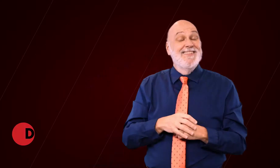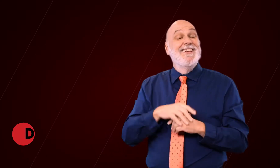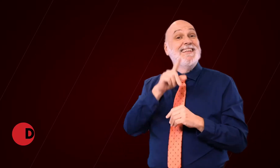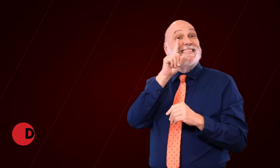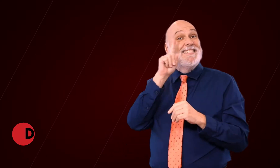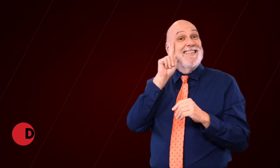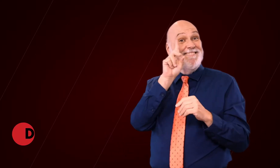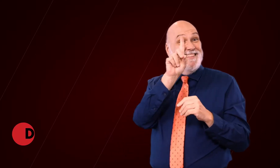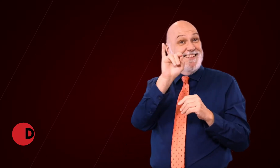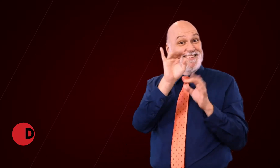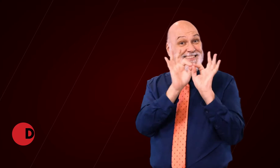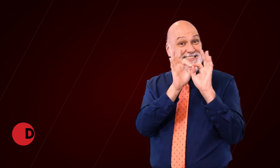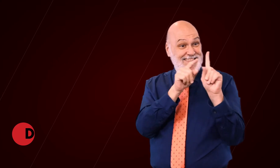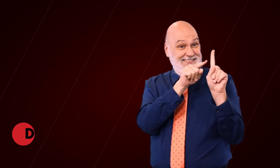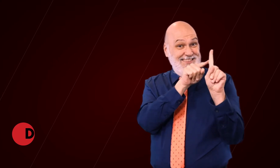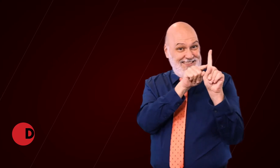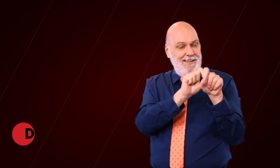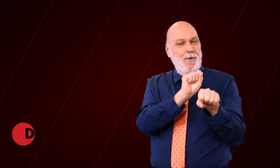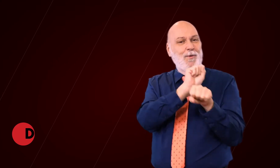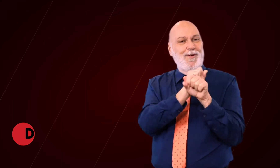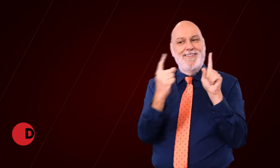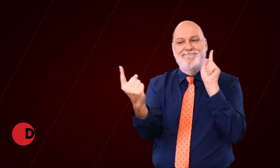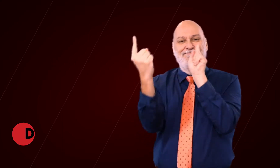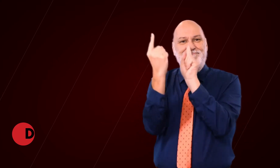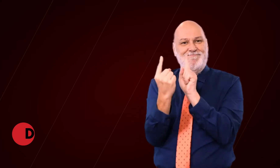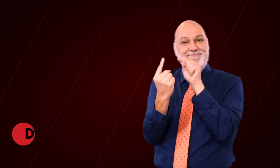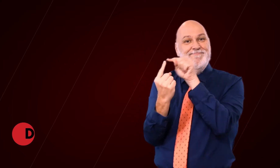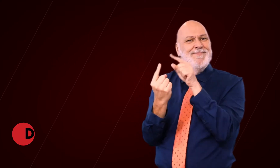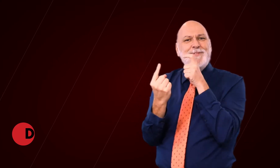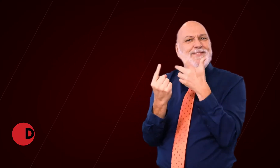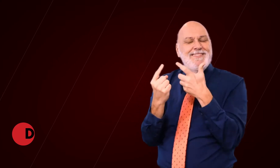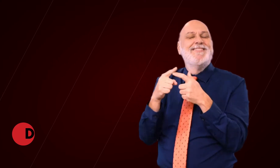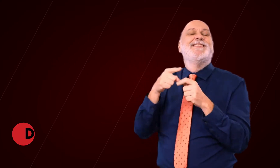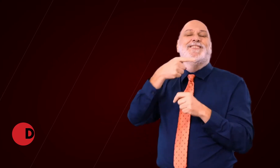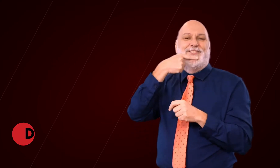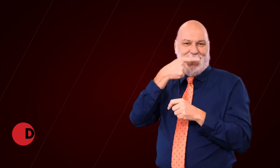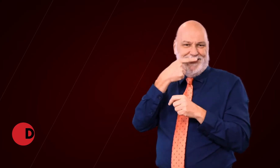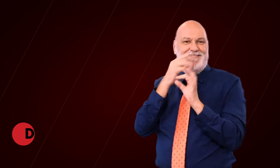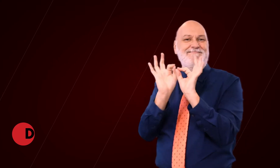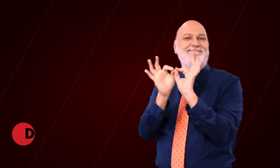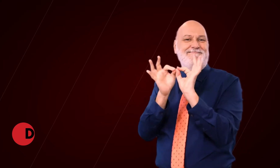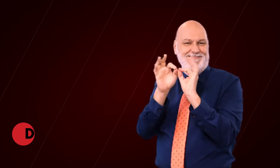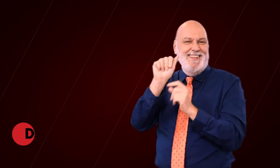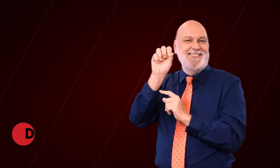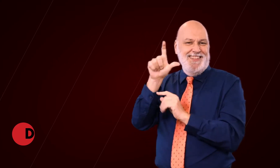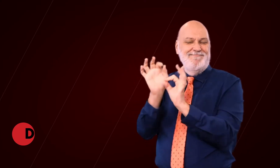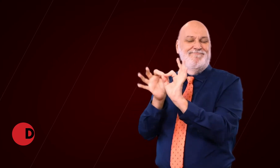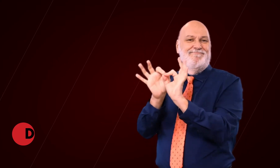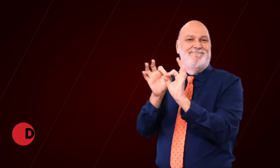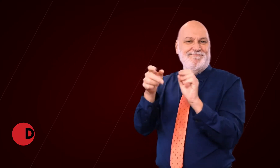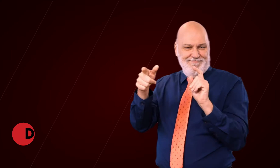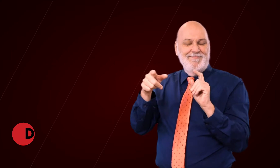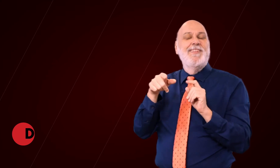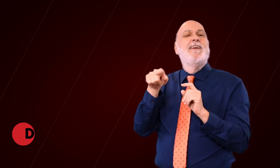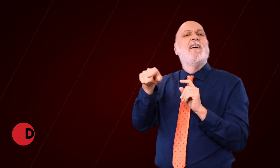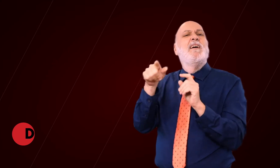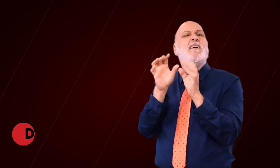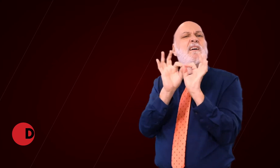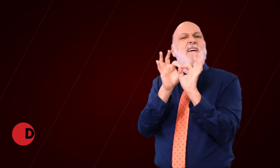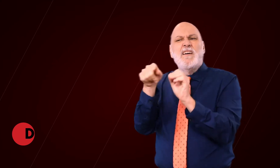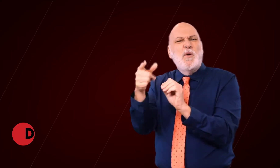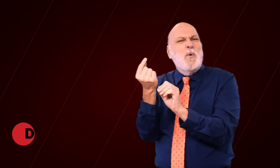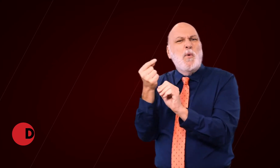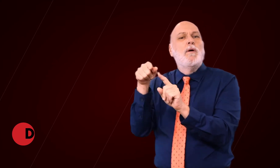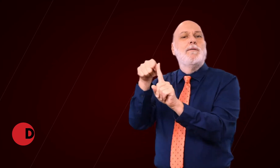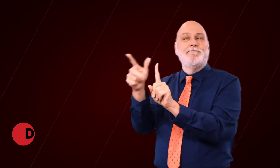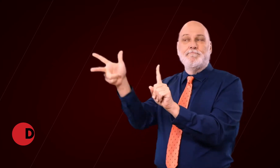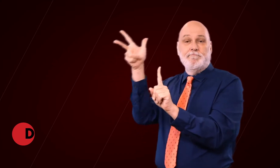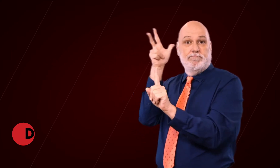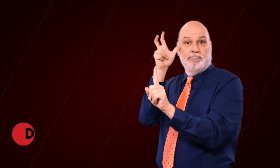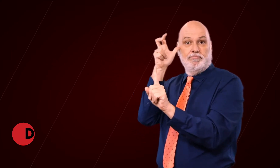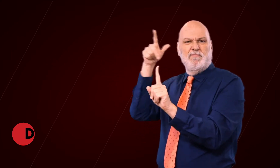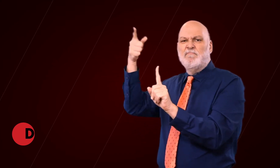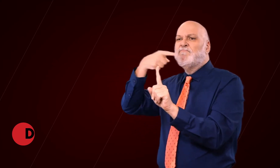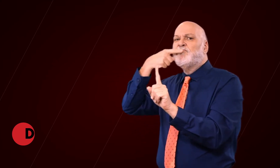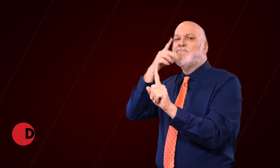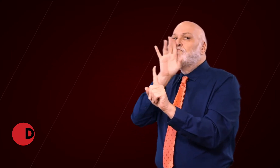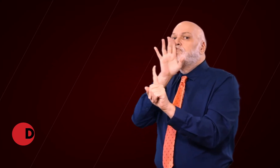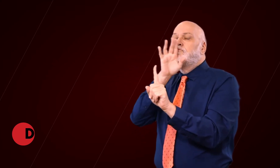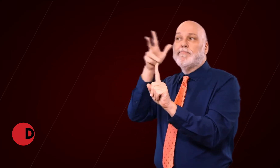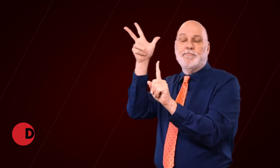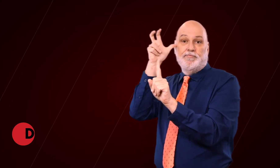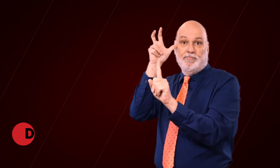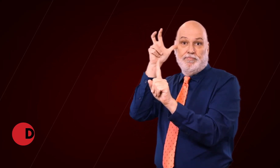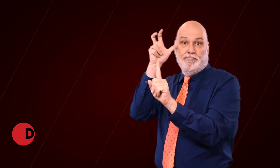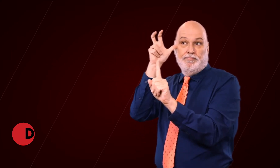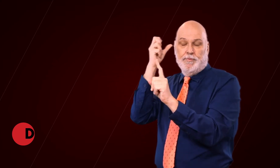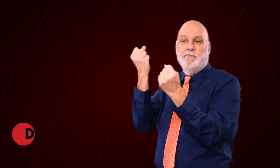The DI teams up with a hearing sign language interpreter.